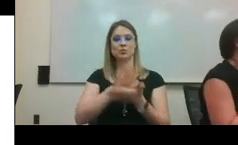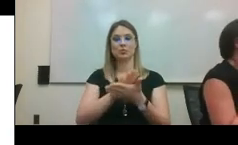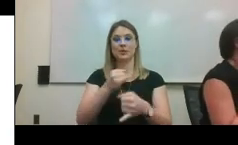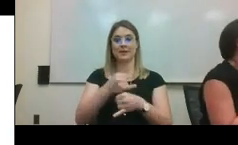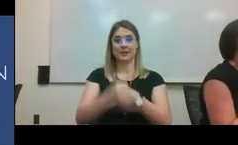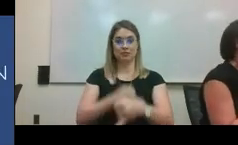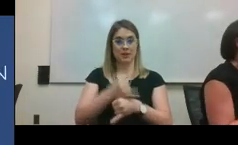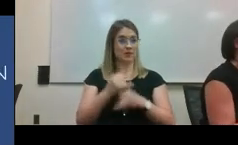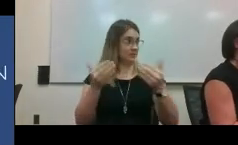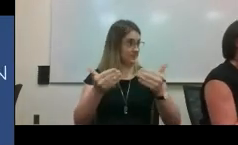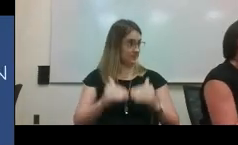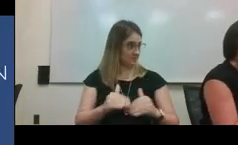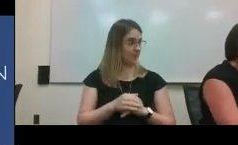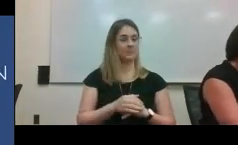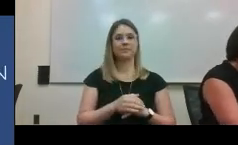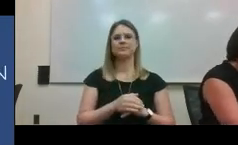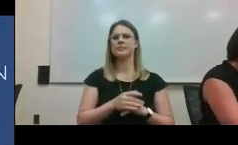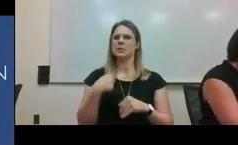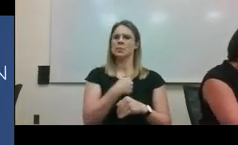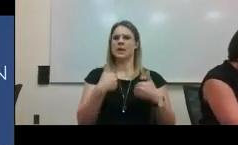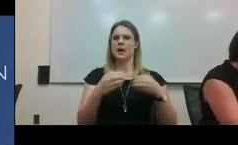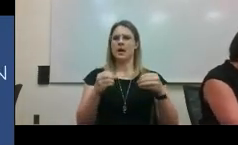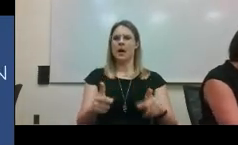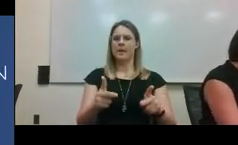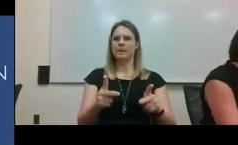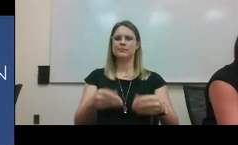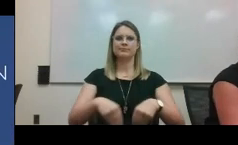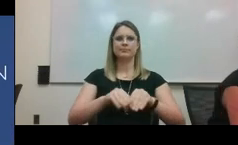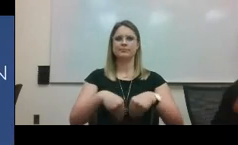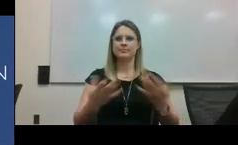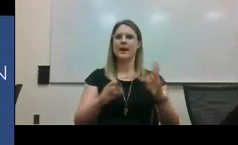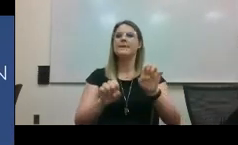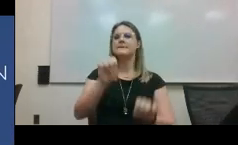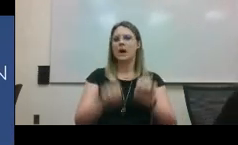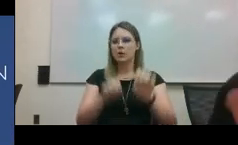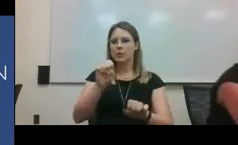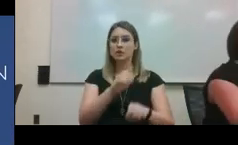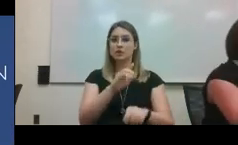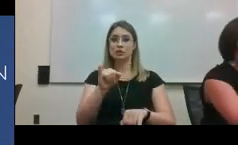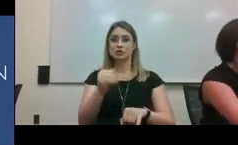And we had the opportunity to do the evaluation of this project that Josh was just talking about.